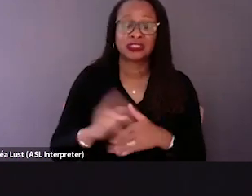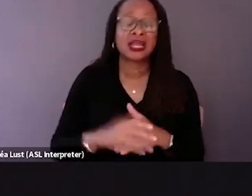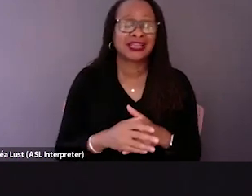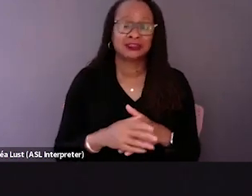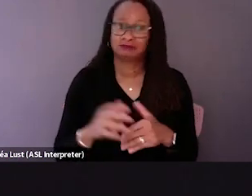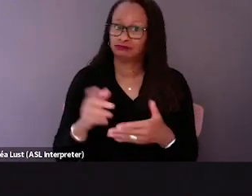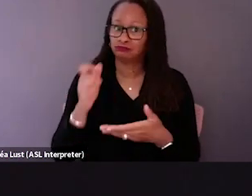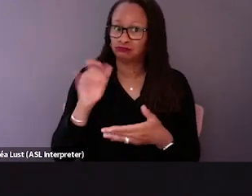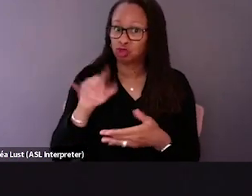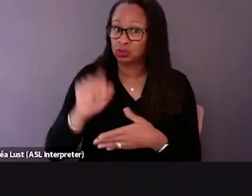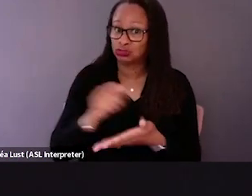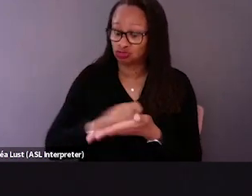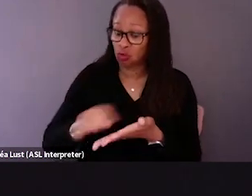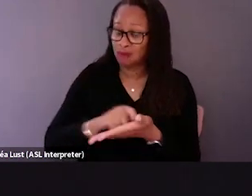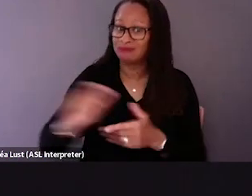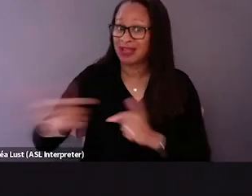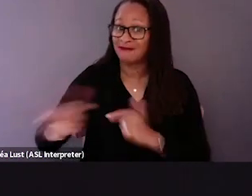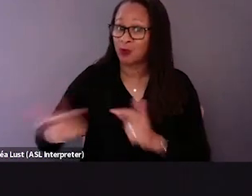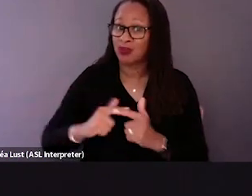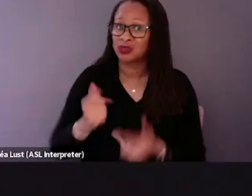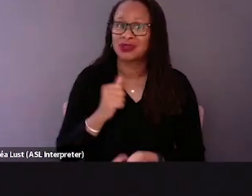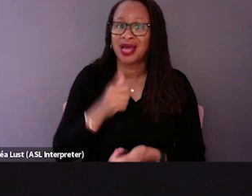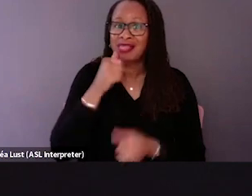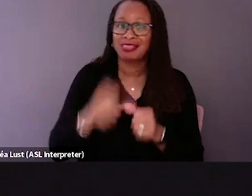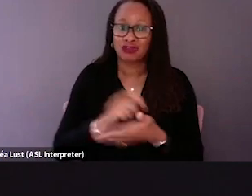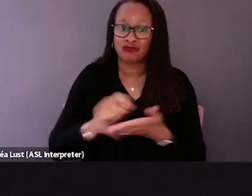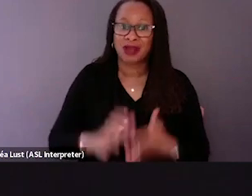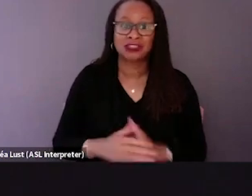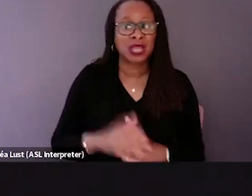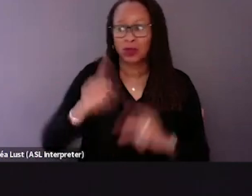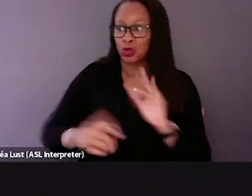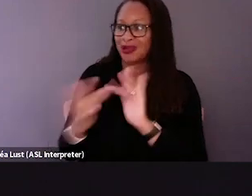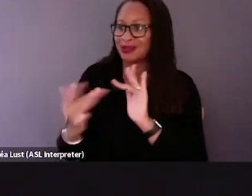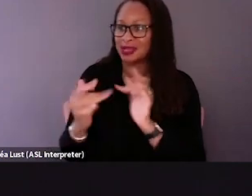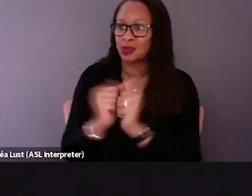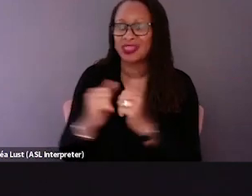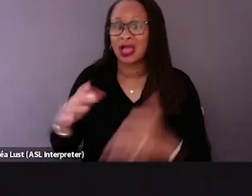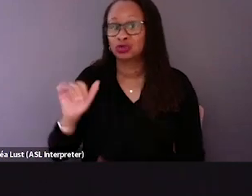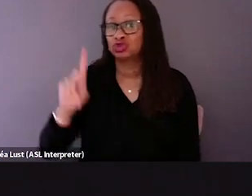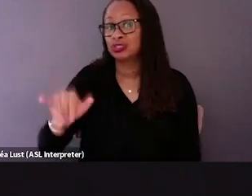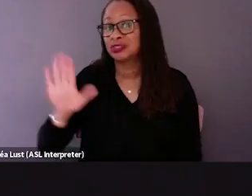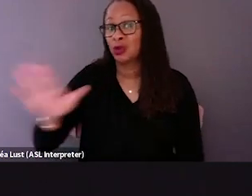And we also knew we couldn't contact them without Judy's permission. Judy had to be the one to introduce us.